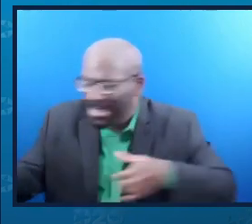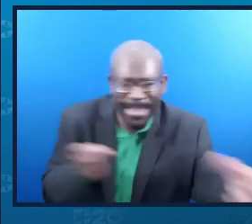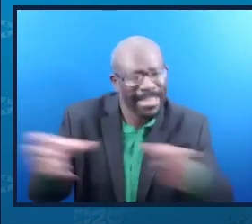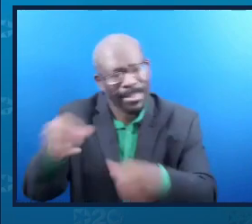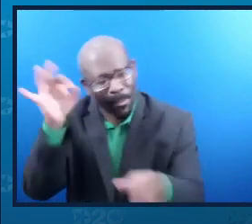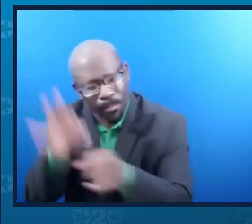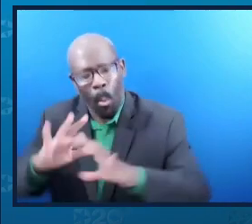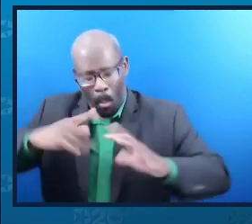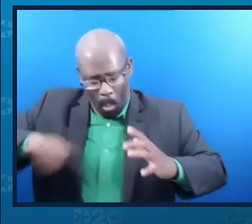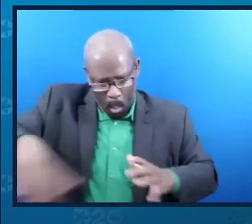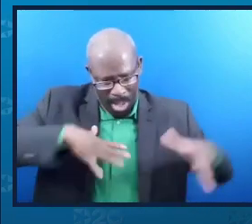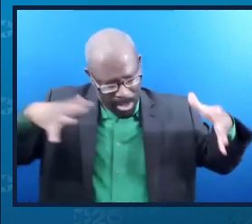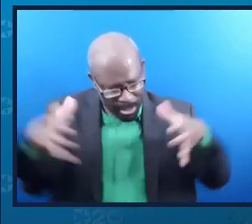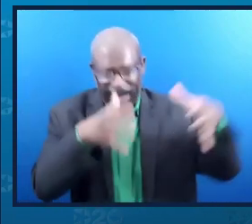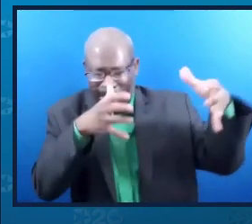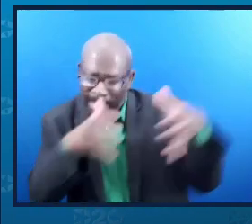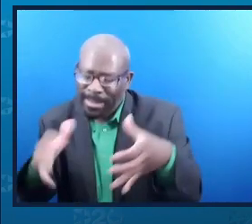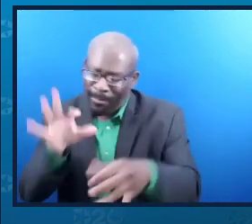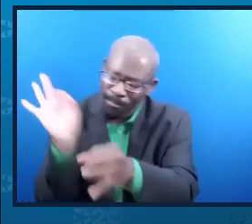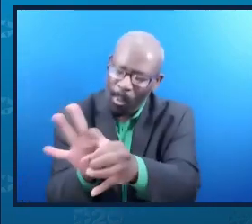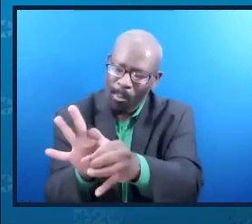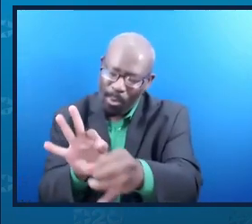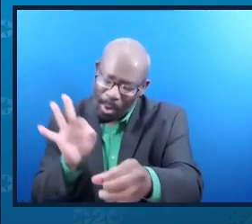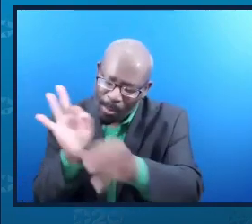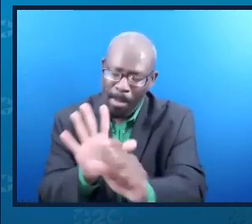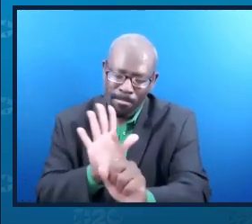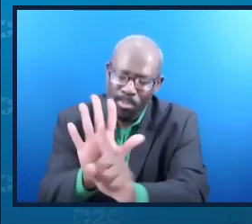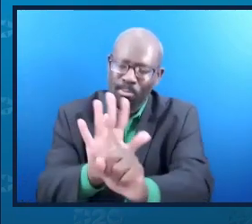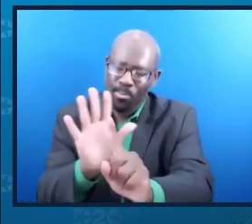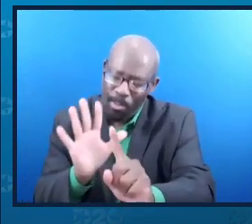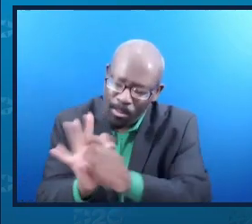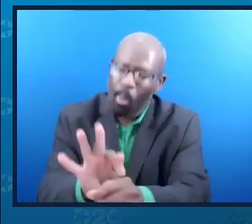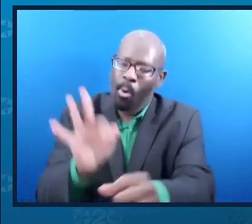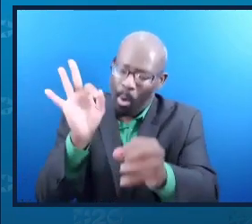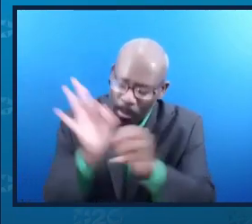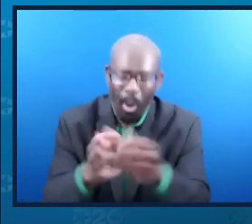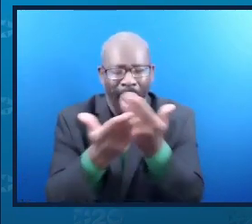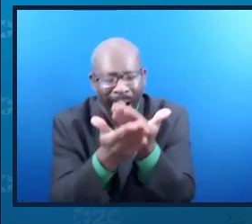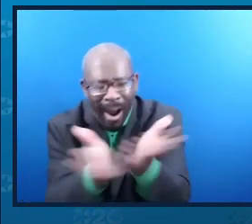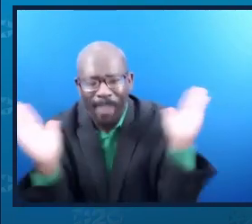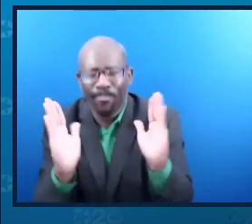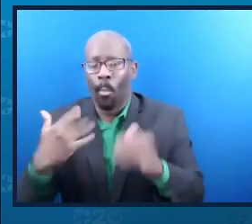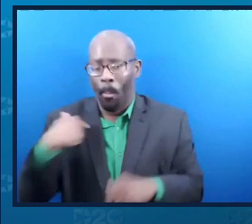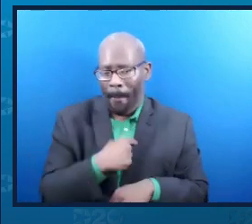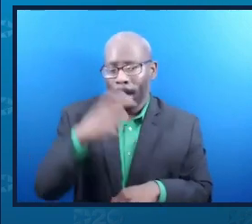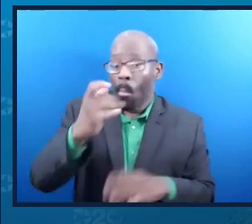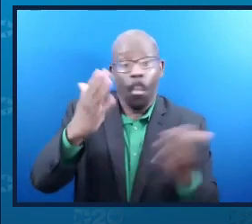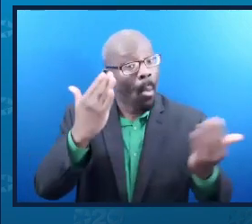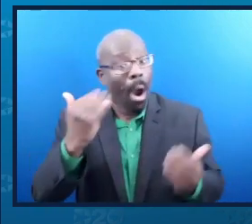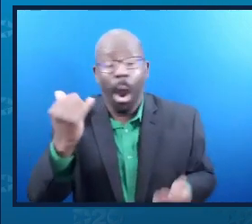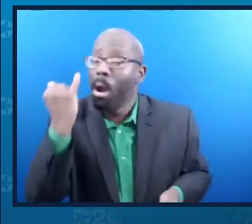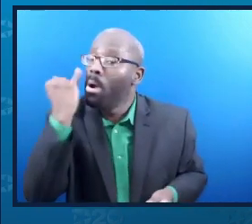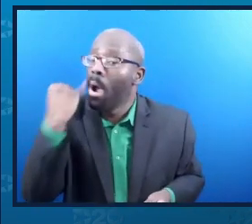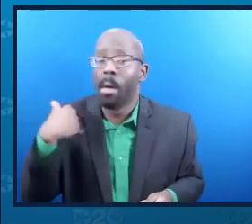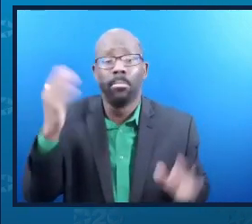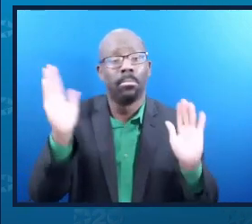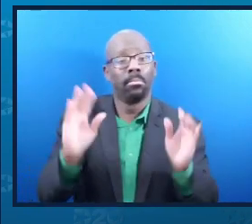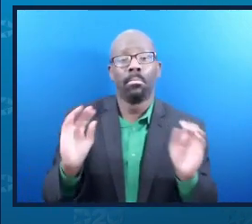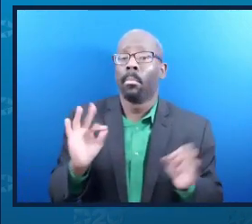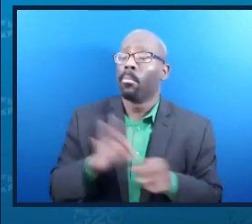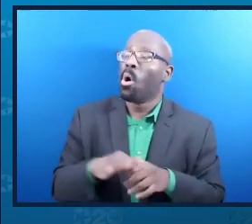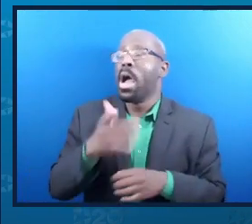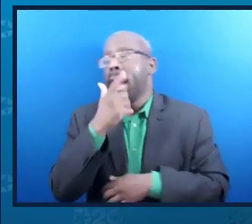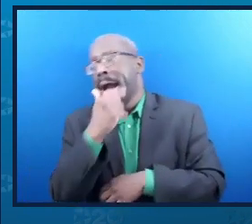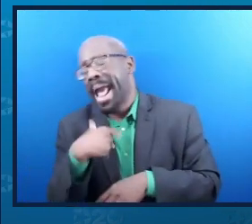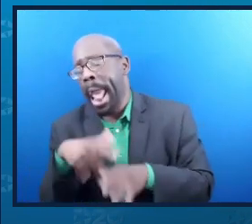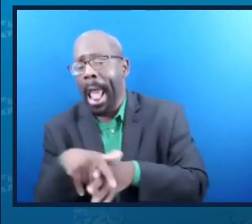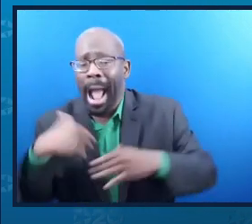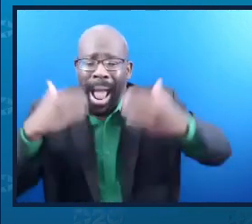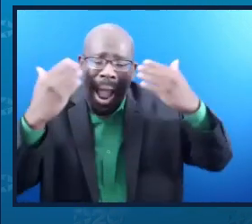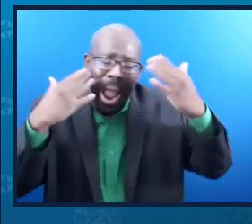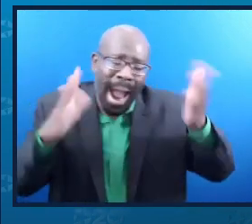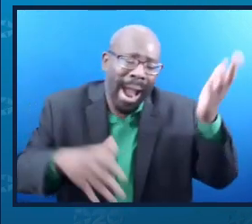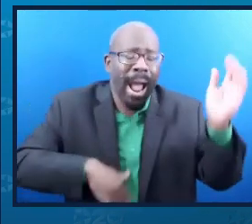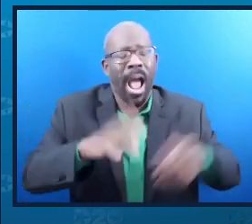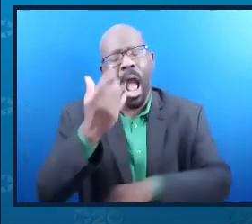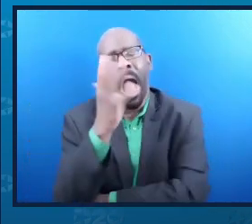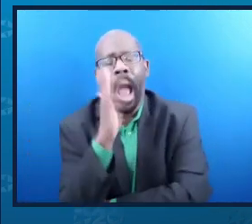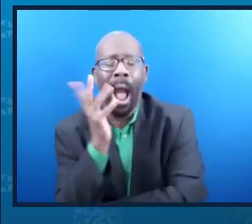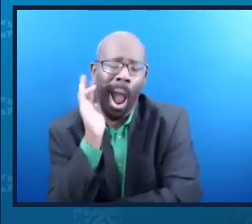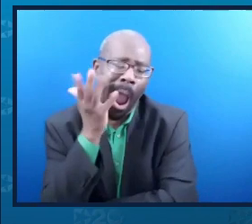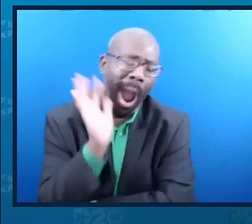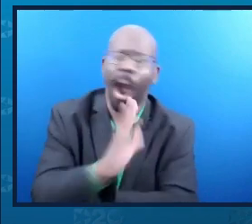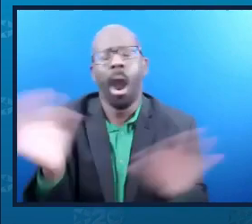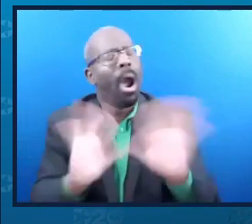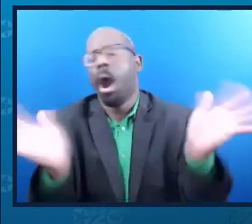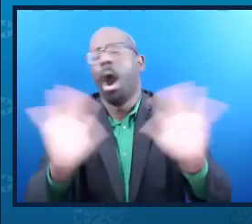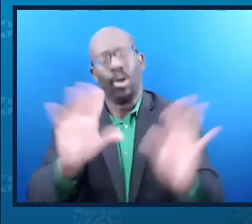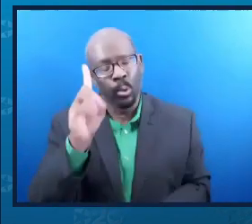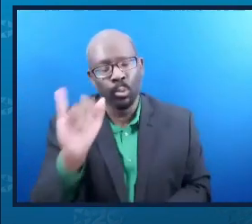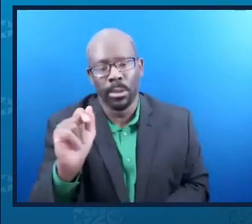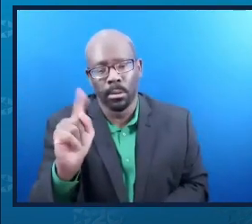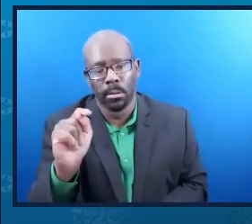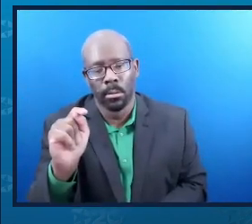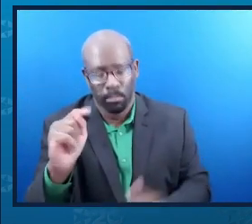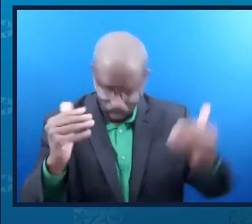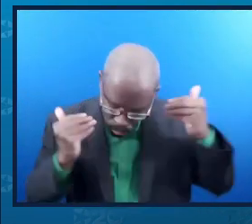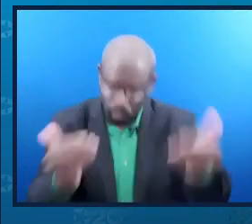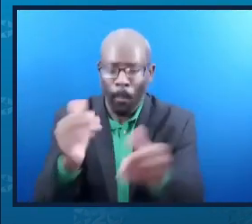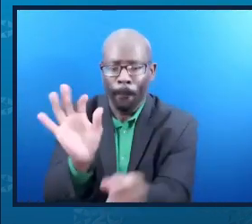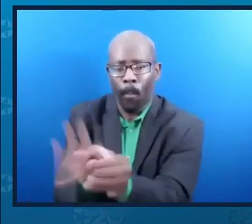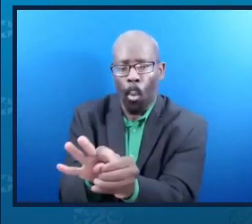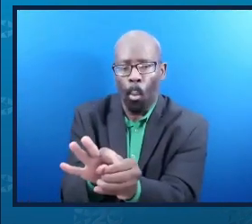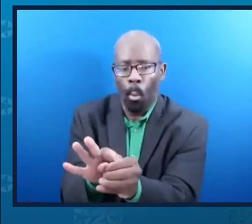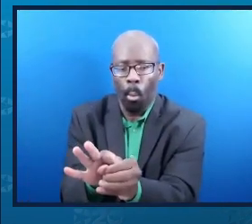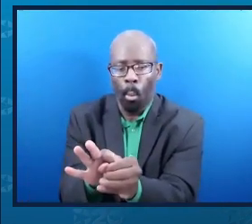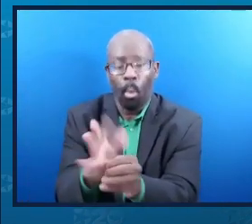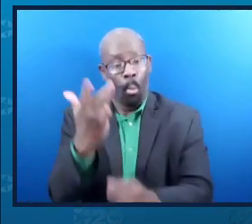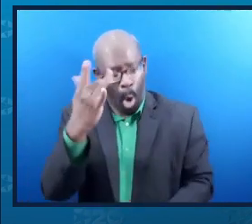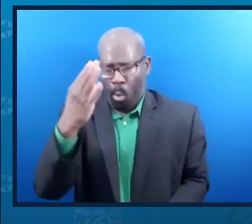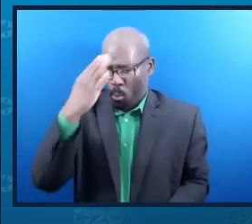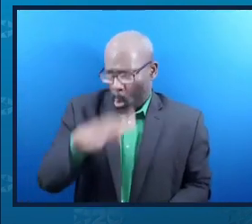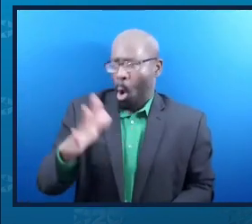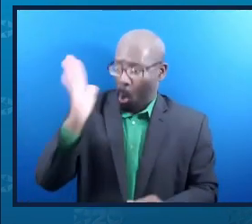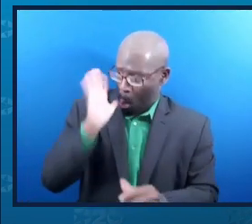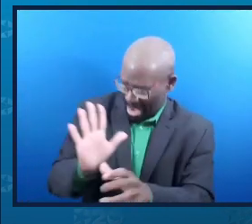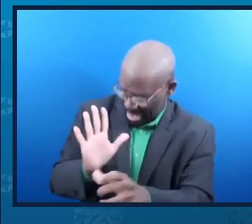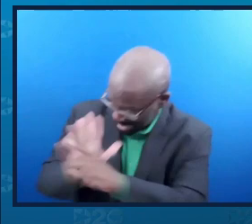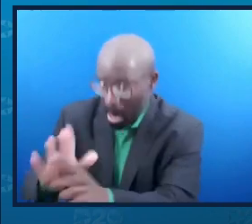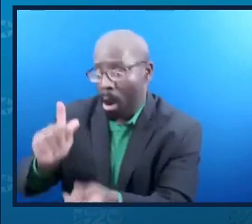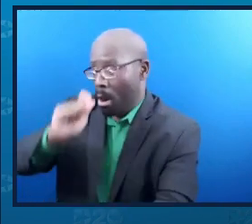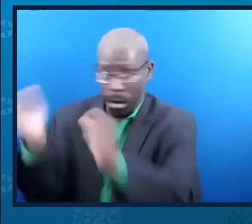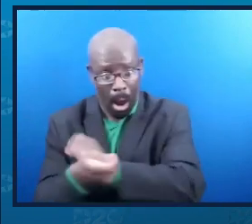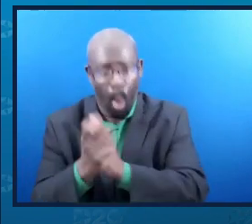DOWN THE TICKET FOR TODAY AND